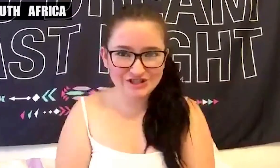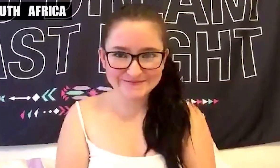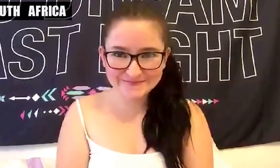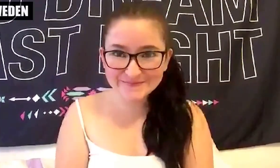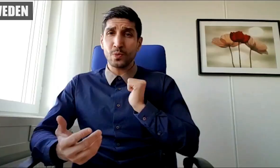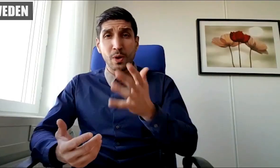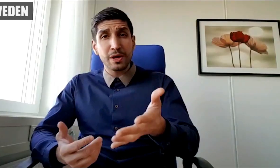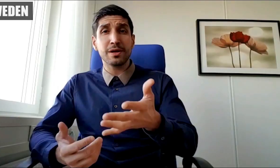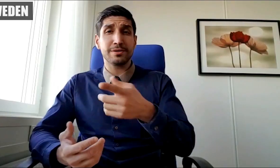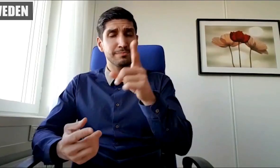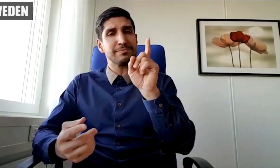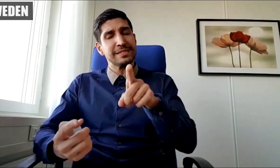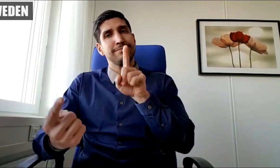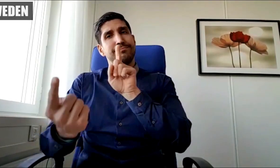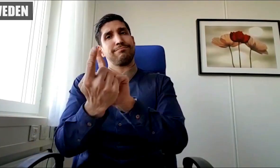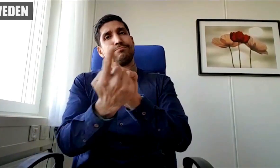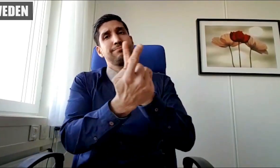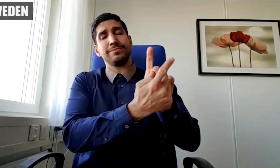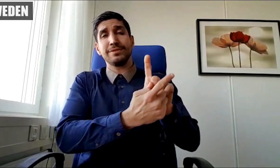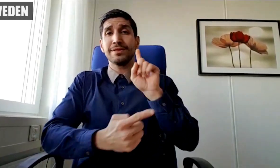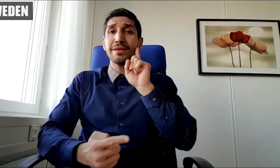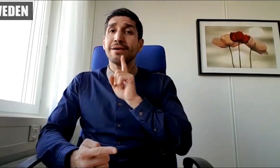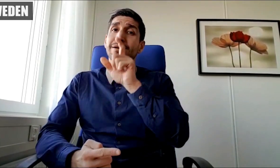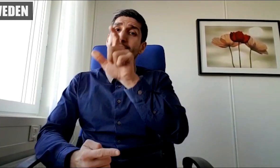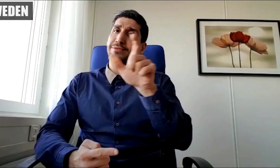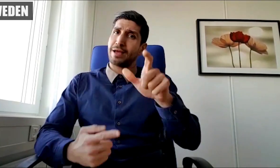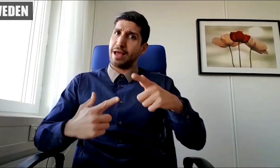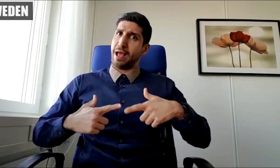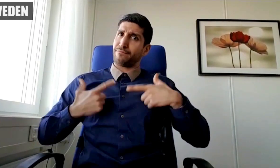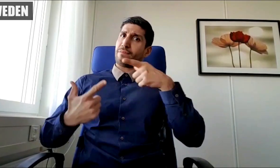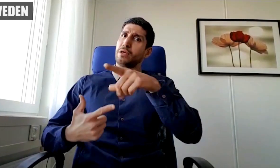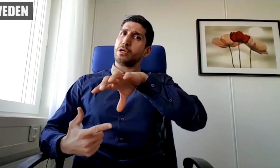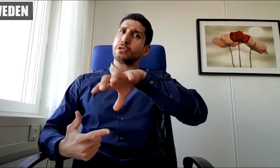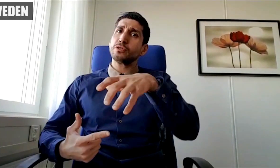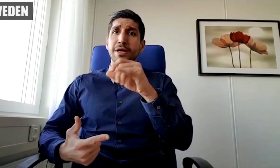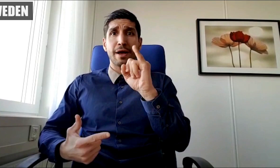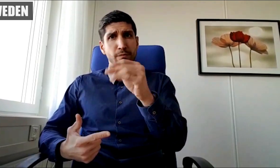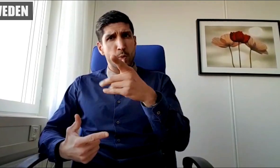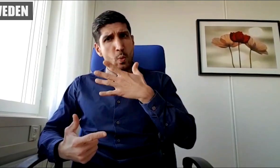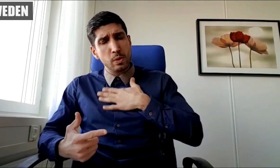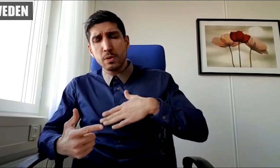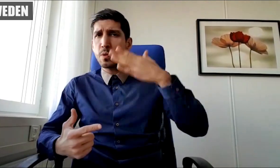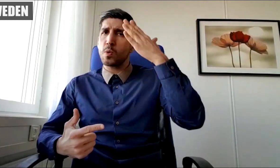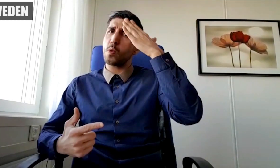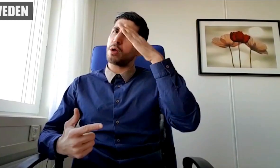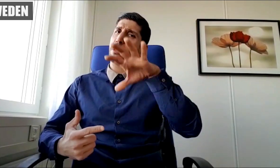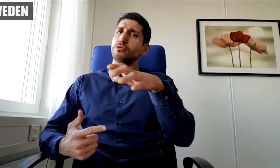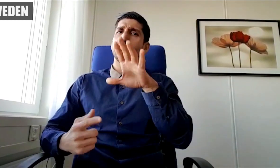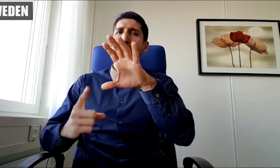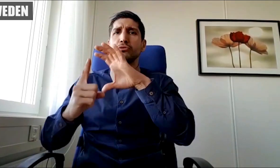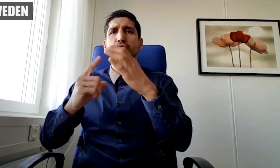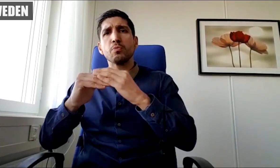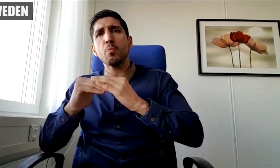You'll have to meet Deaf people in their countries if you really want to know more about the country.